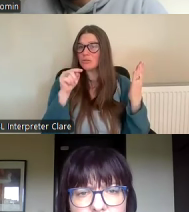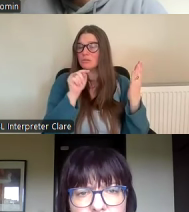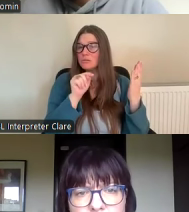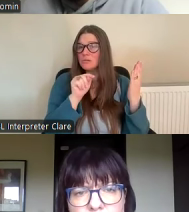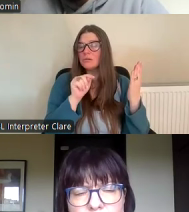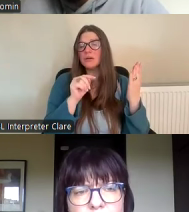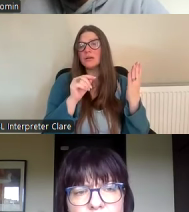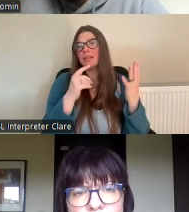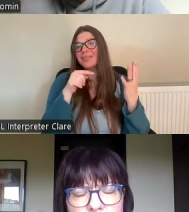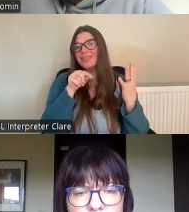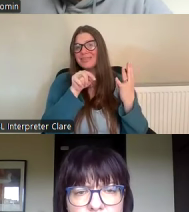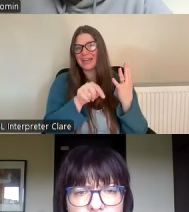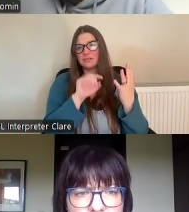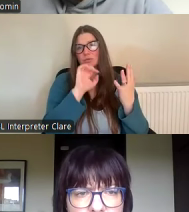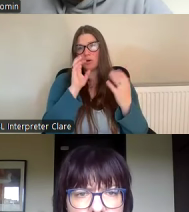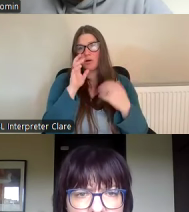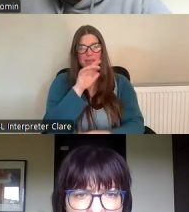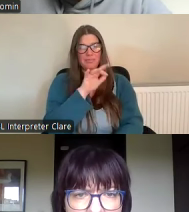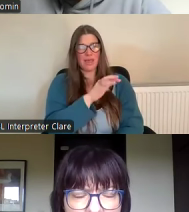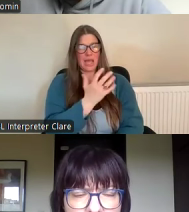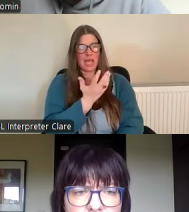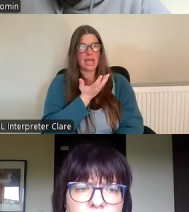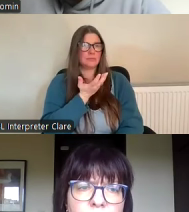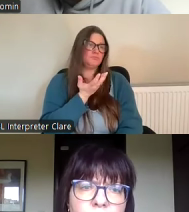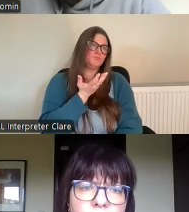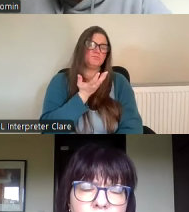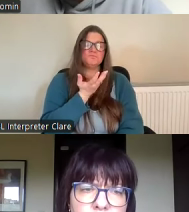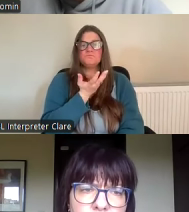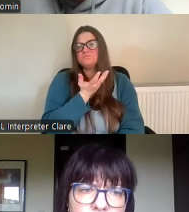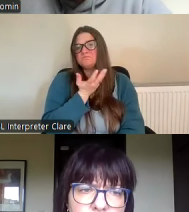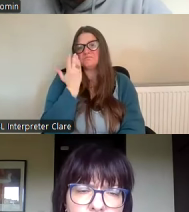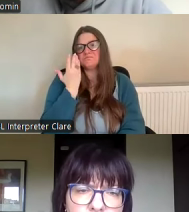that's only going to be shown for, I don't know, the next month or so,